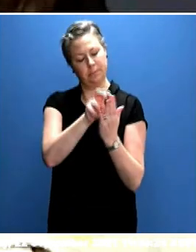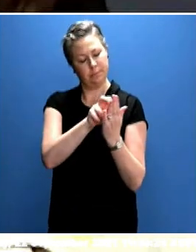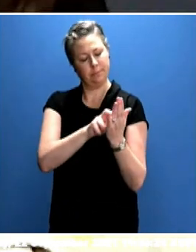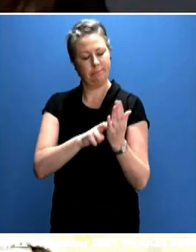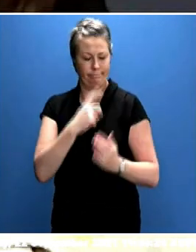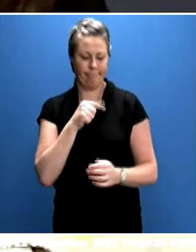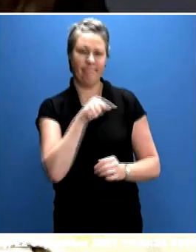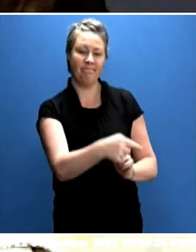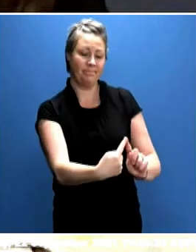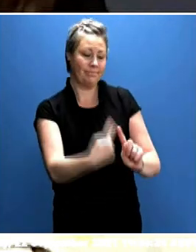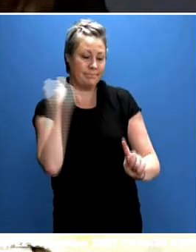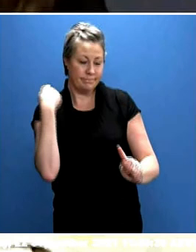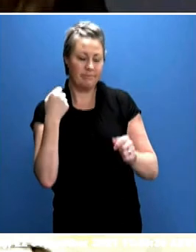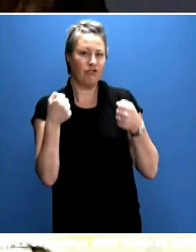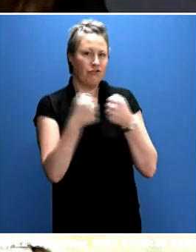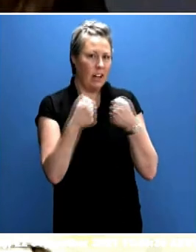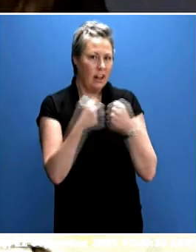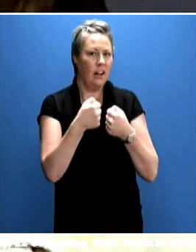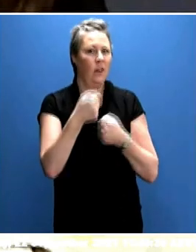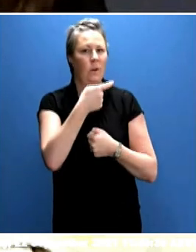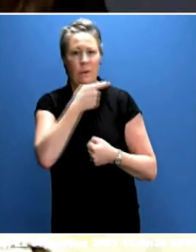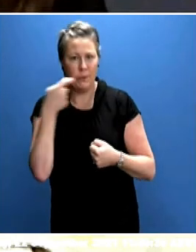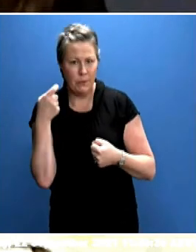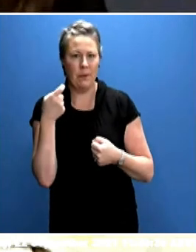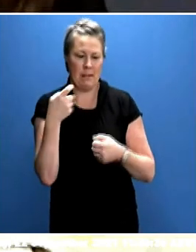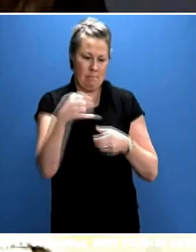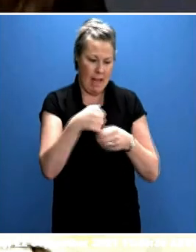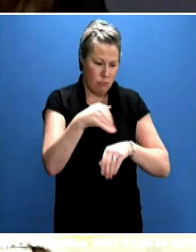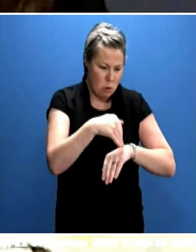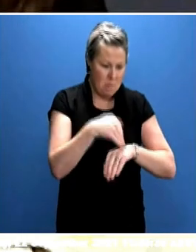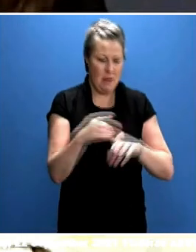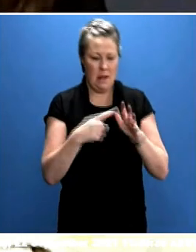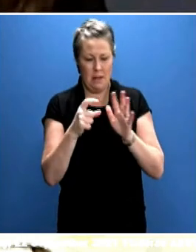He has a history of substance abuse, he has medical problems and he has ADHD.